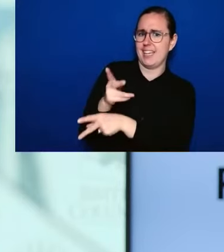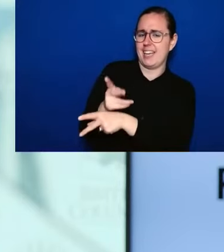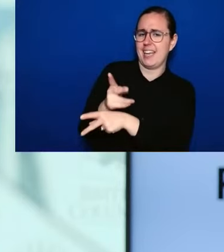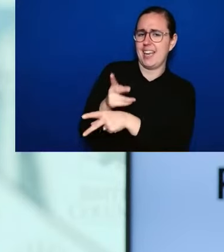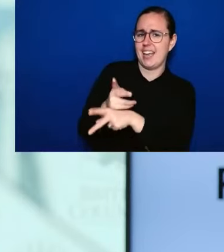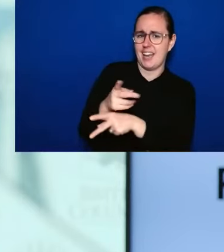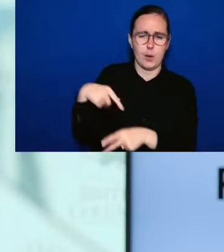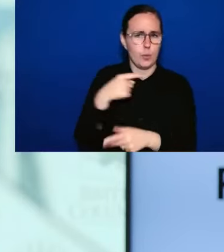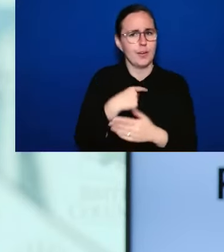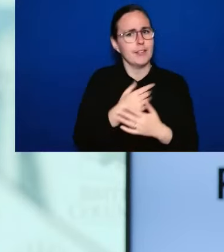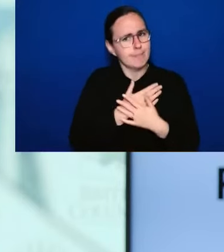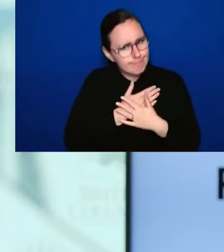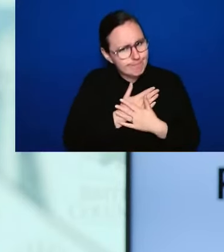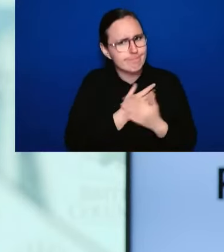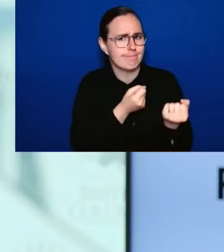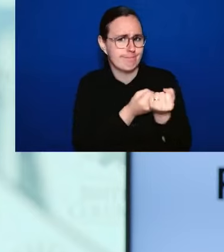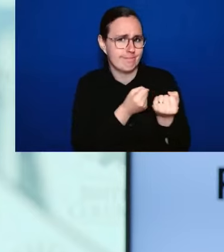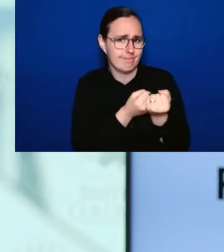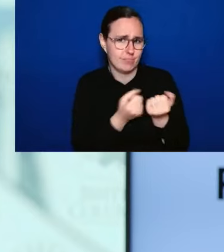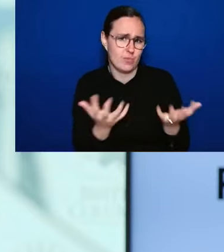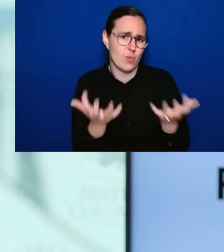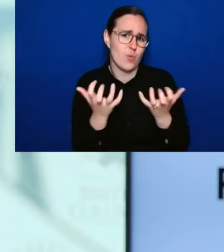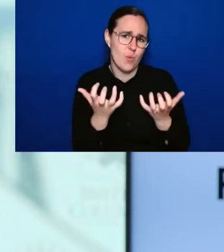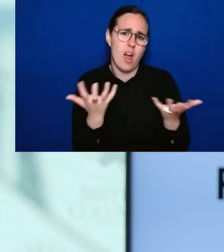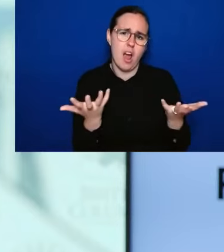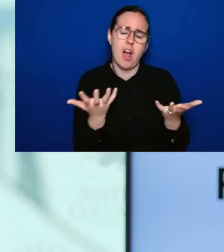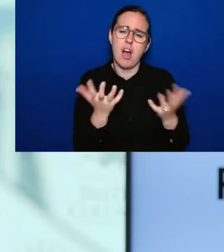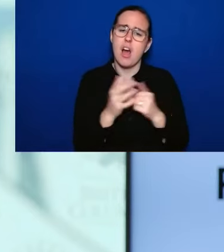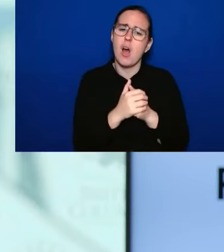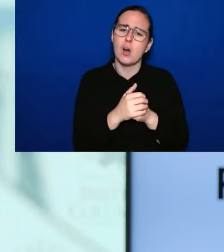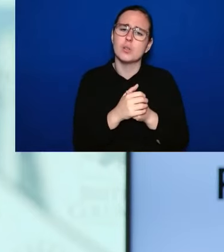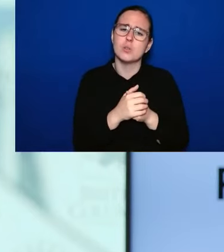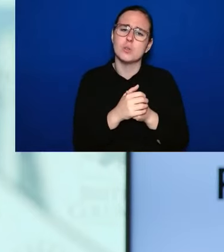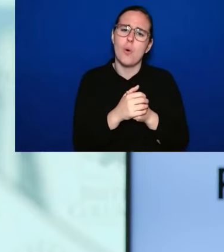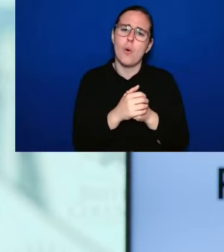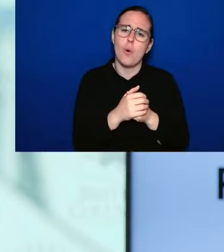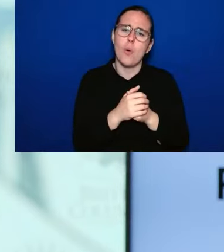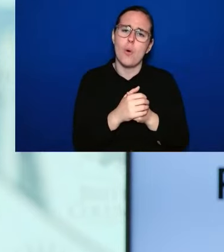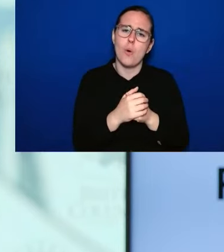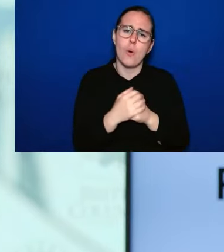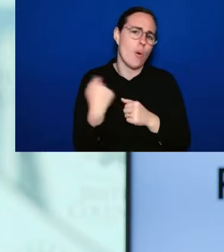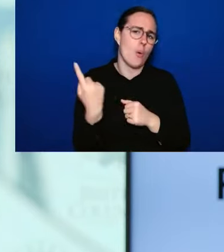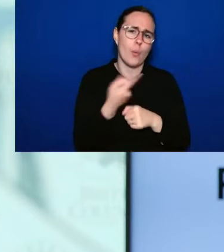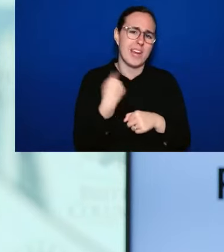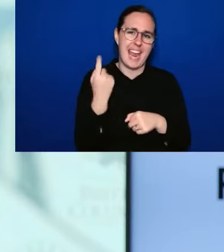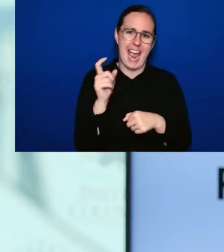and supporting the agency. So we've absolutely- gotta provide